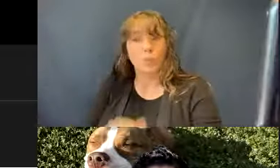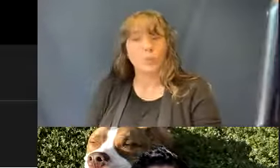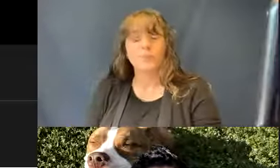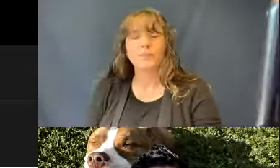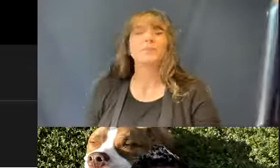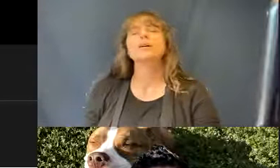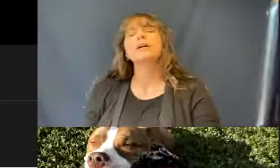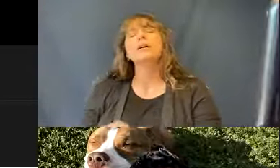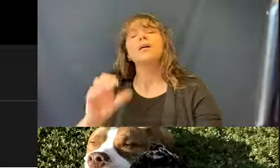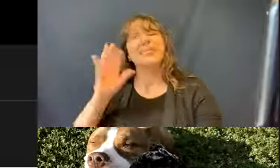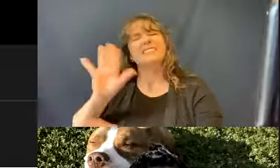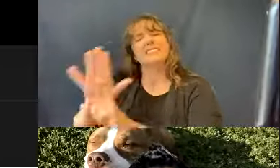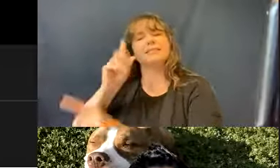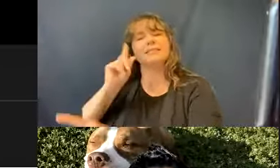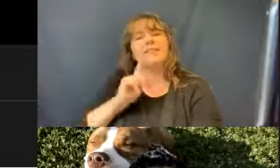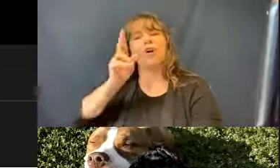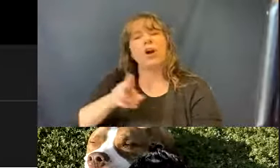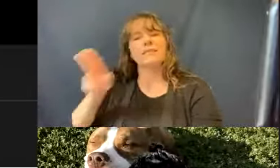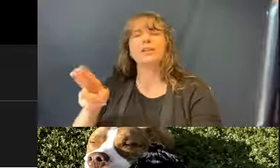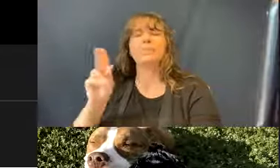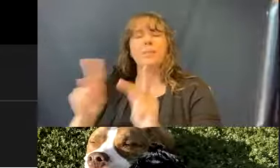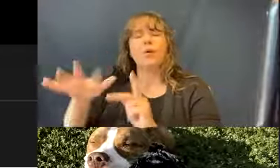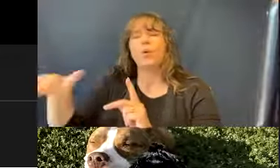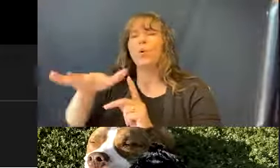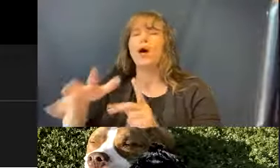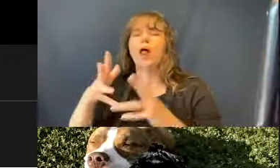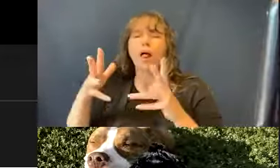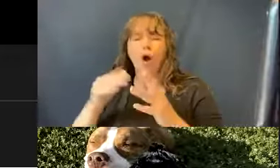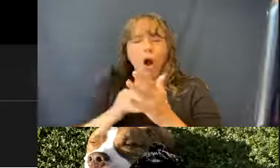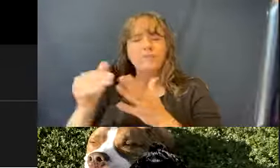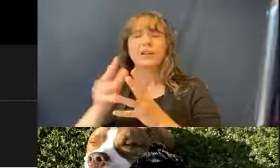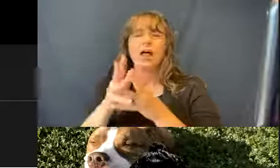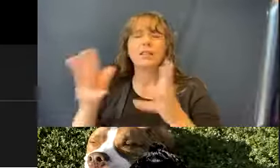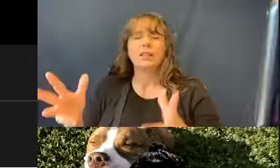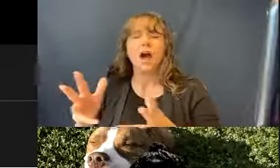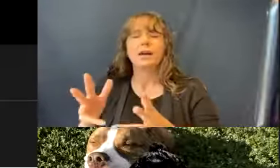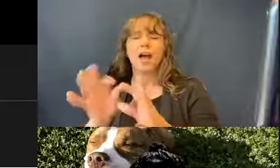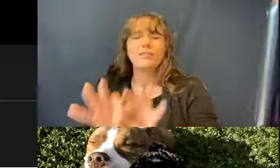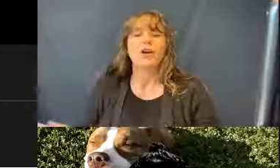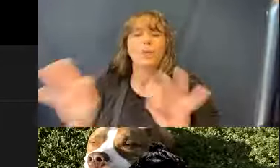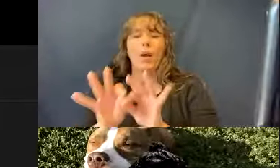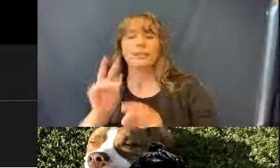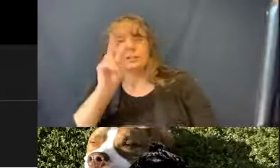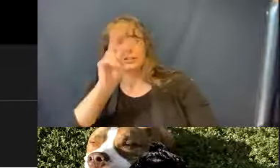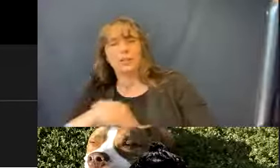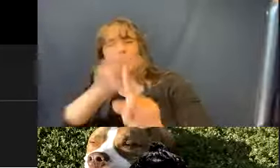that are deaf and hard of hearing often put a lot of weight into body language. Your expressions